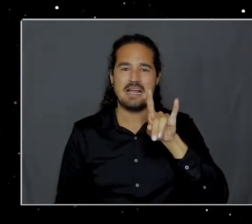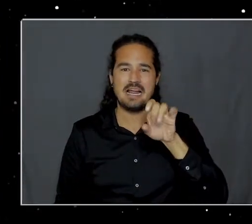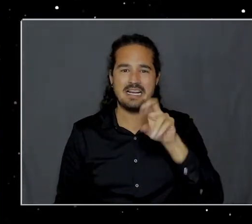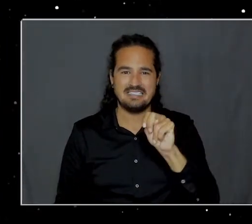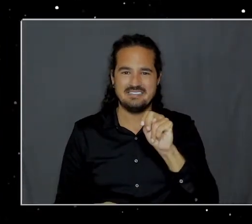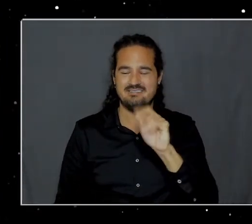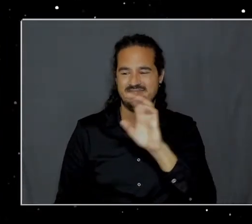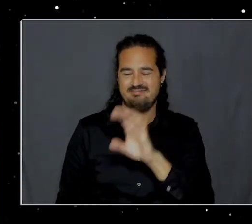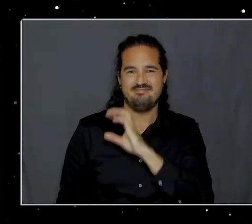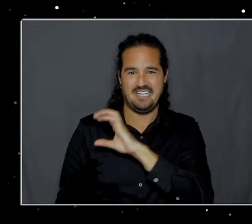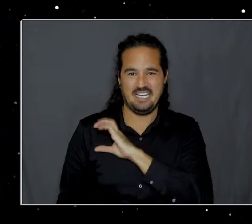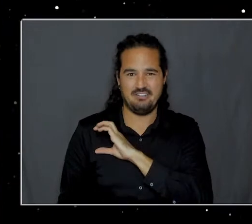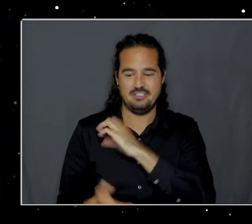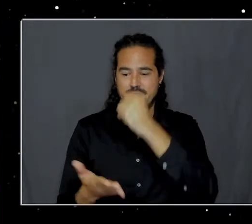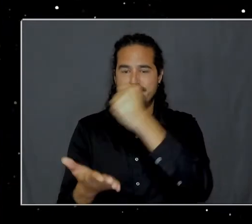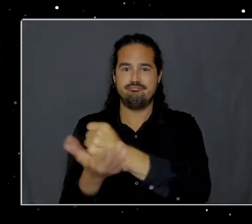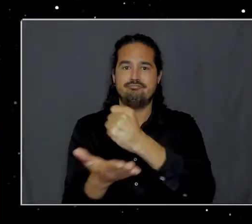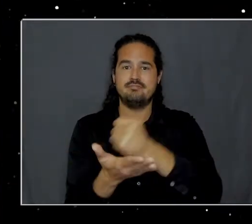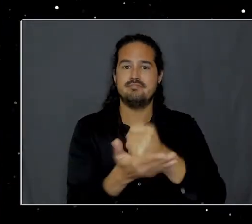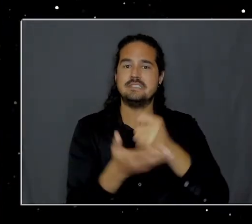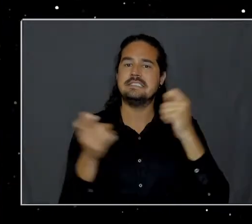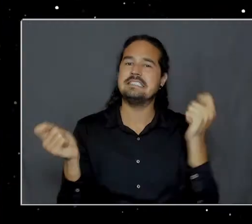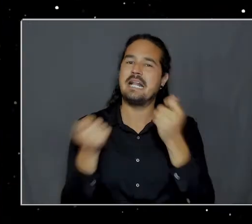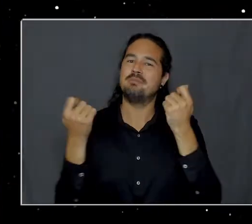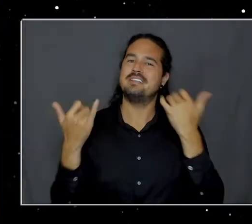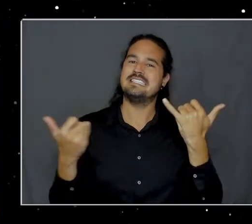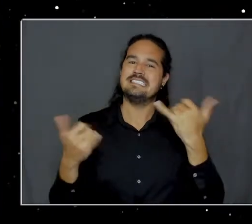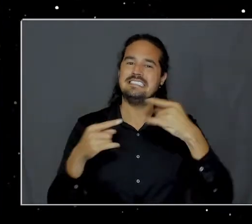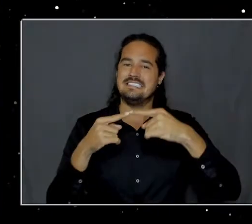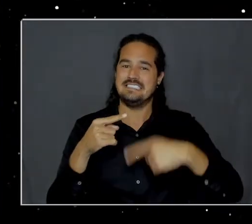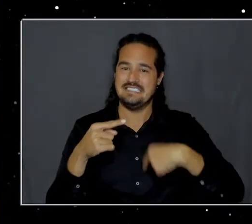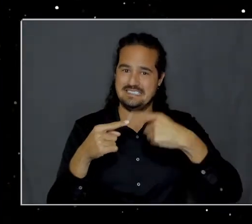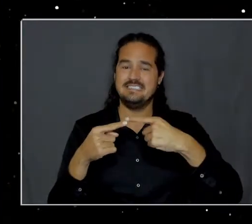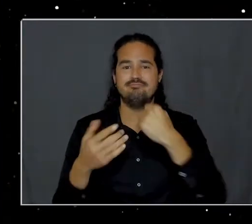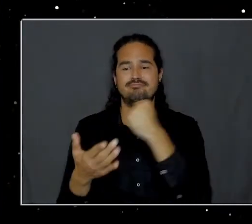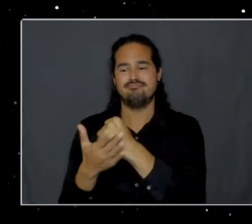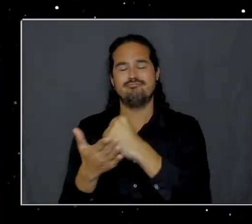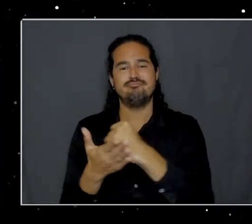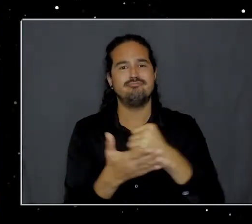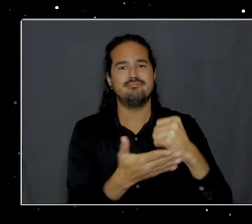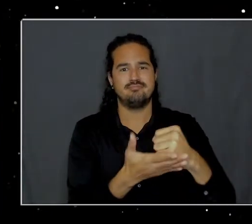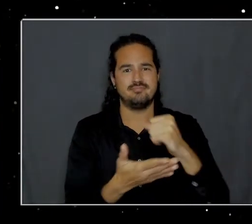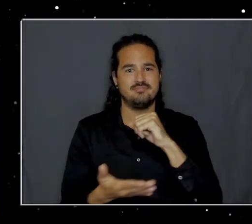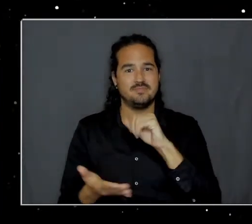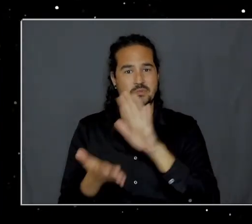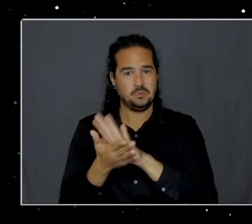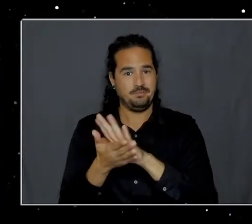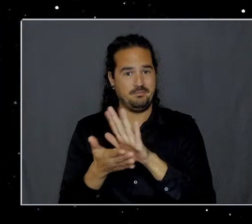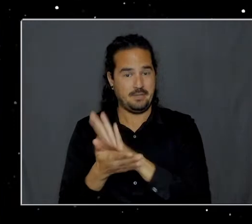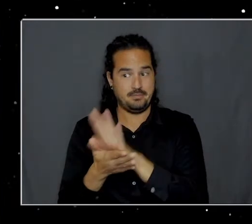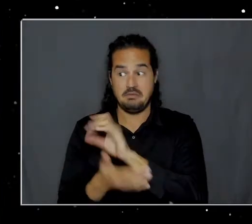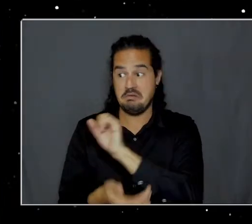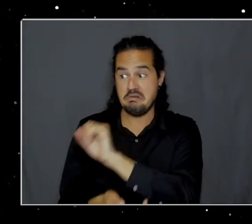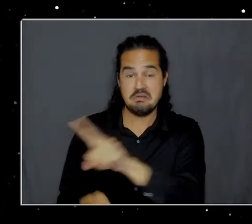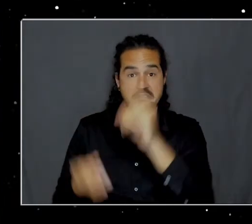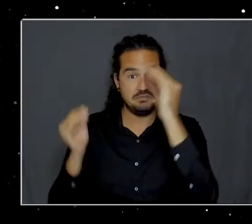CARICATURE OF AN INDIAN MAIDEN, TO CELEBRATE THE SEASON BY PUTTING THAT STAMP ON THEIR